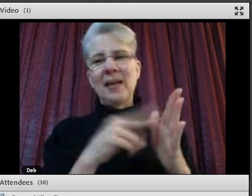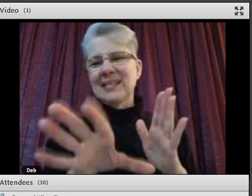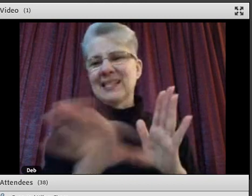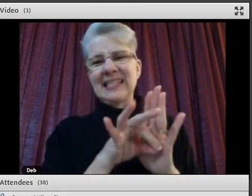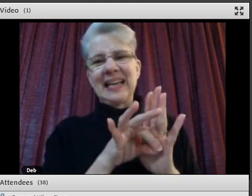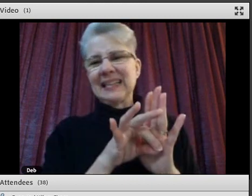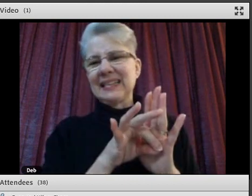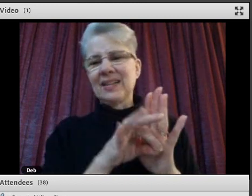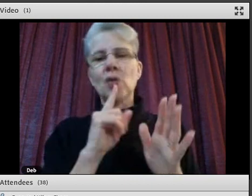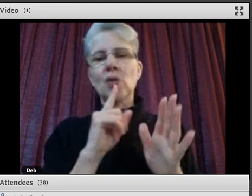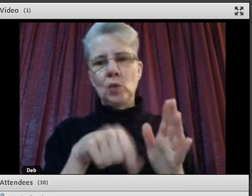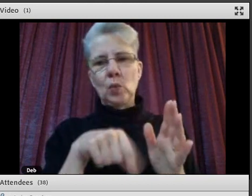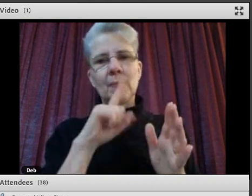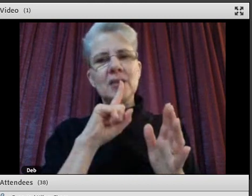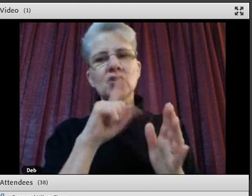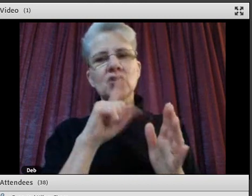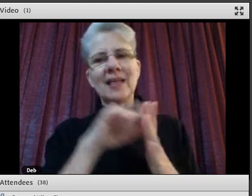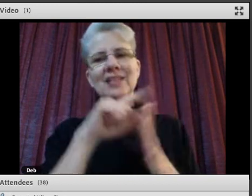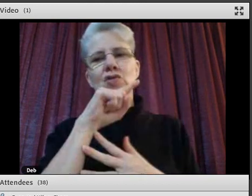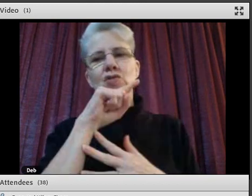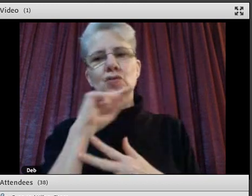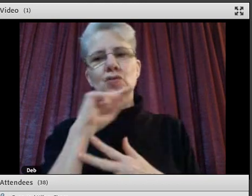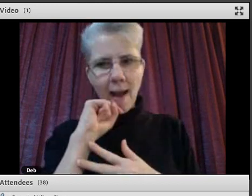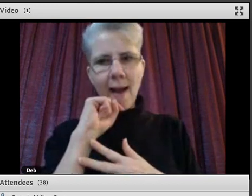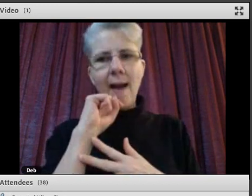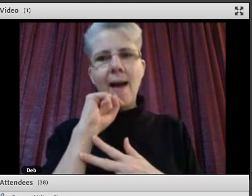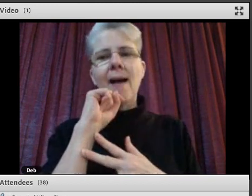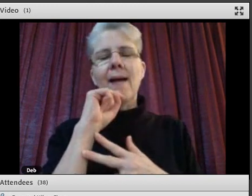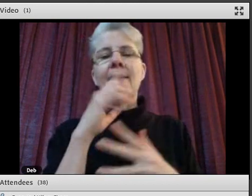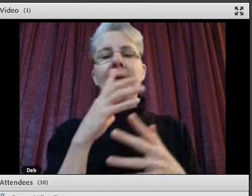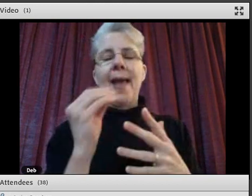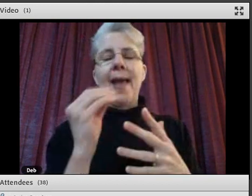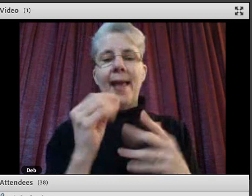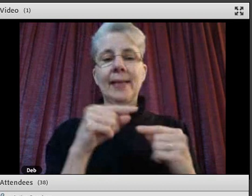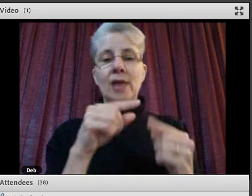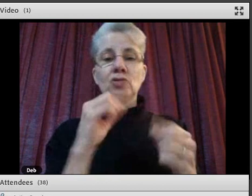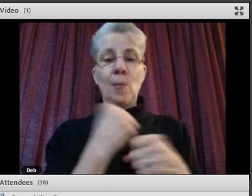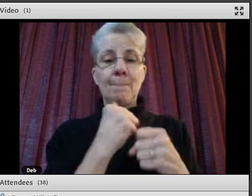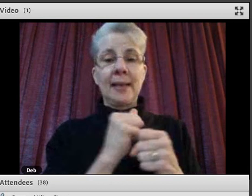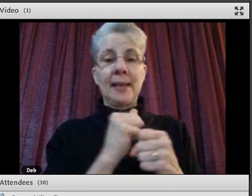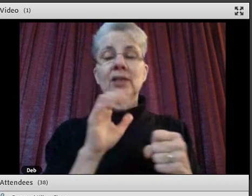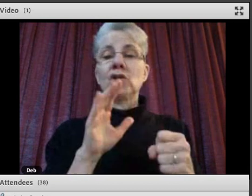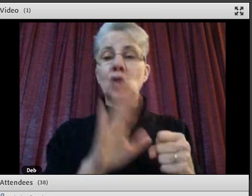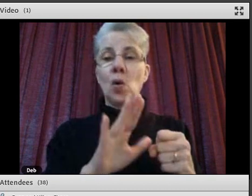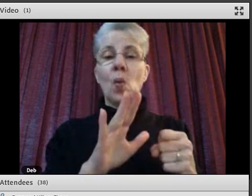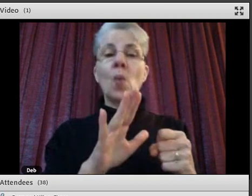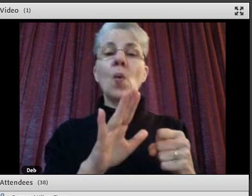so you need to really make sure it's dry. And you're making yours ahead of time